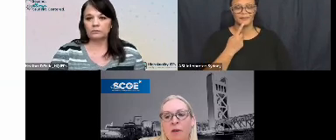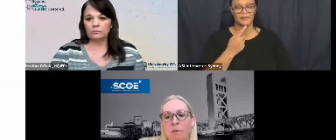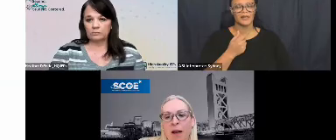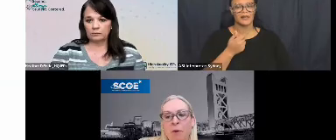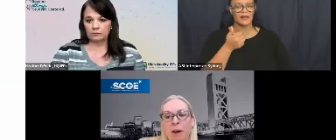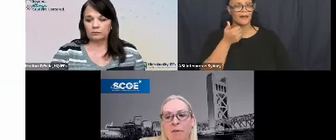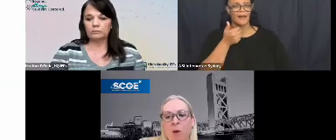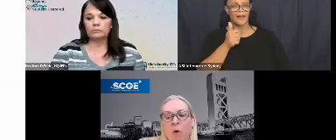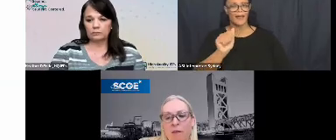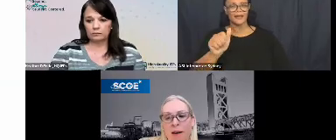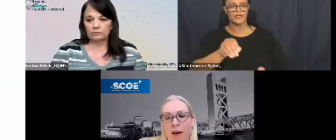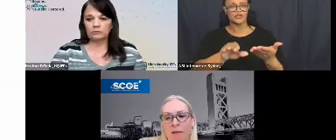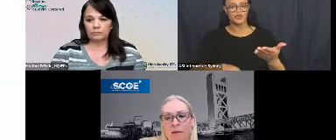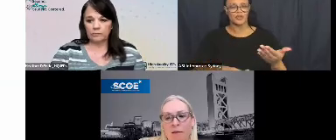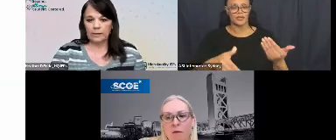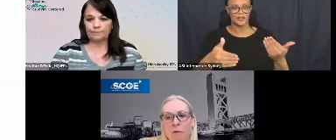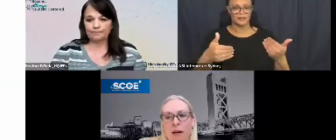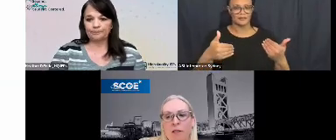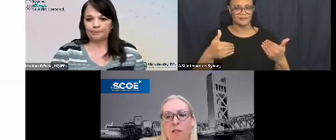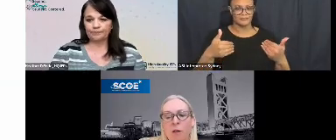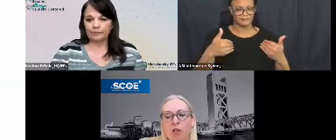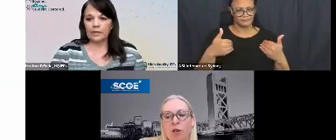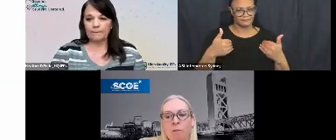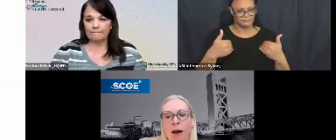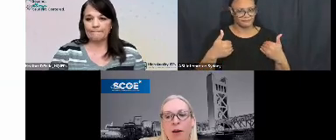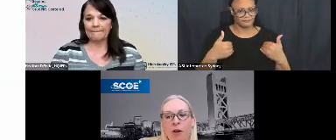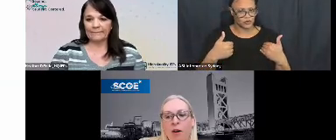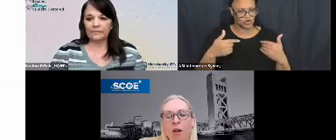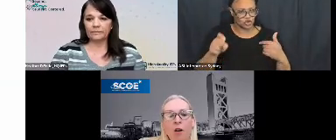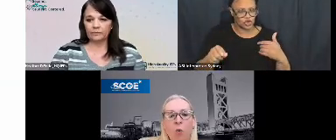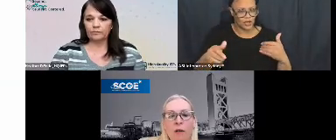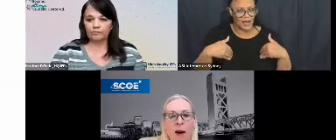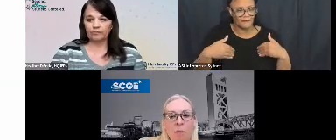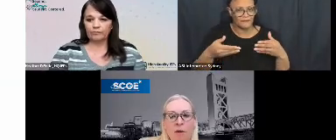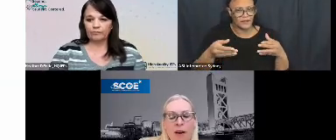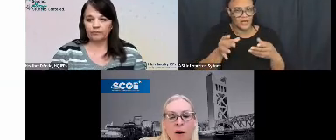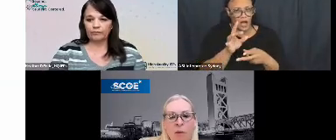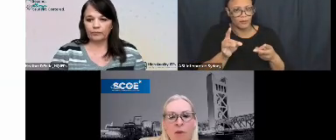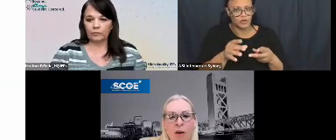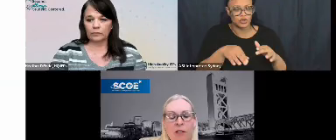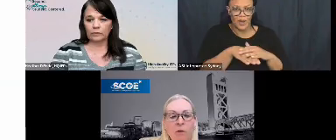be on this pathway if they qualify, right? So, it shouldn't matter what type of environment they're